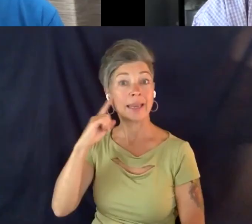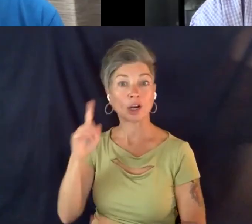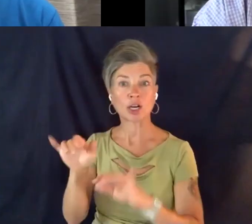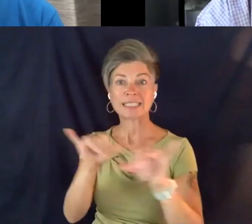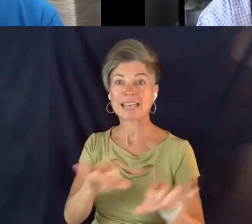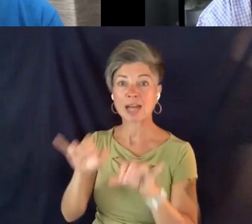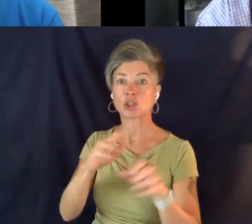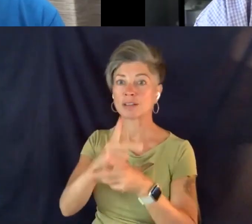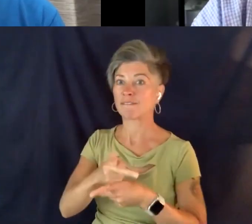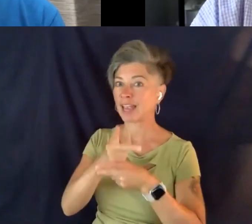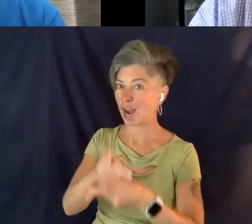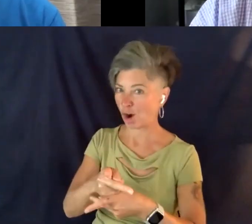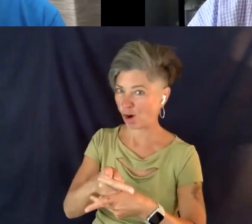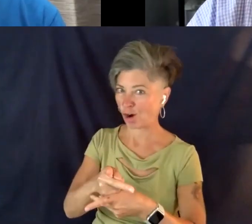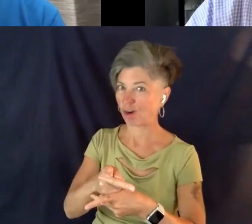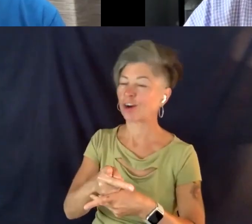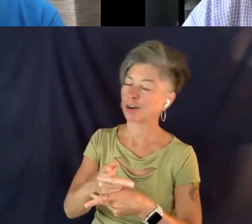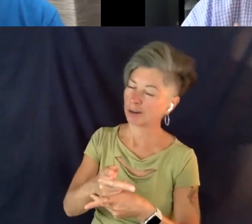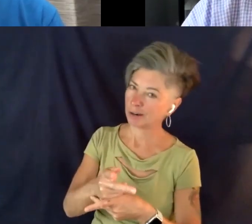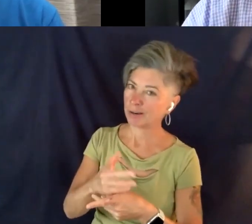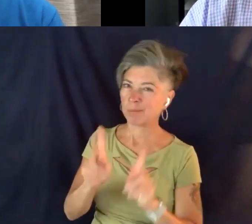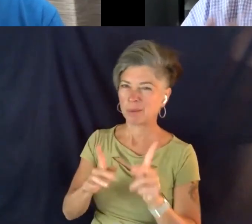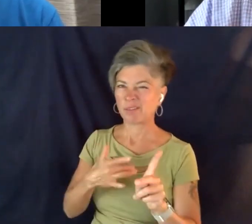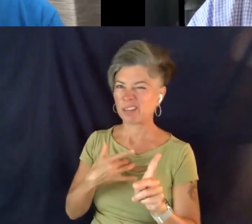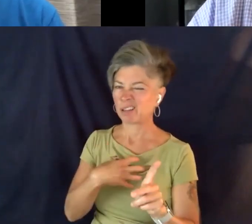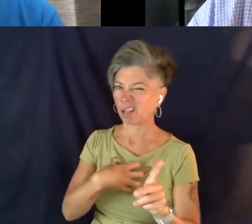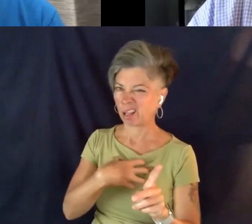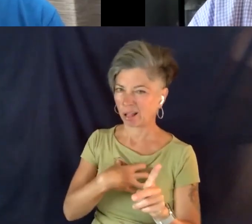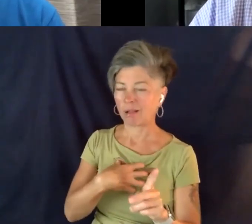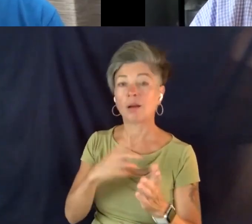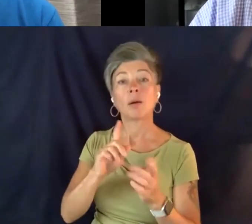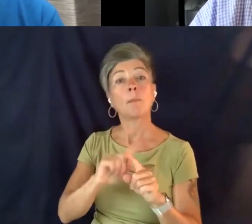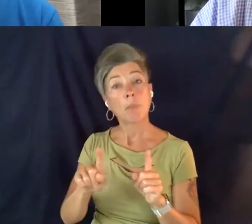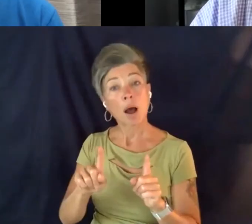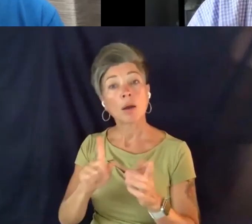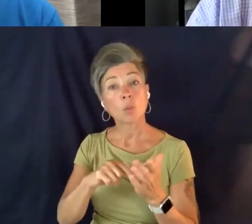what I heard you talking about and those of us who are providers of care talk about